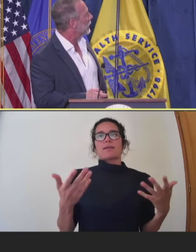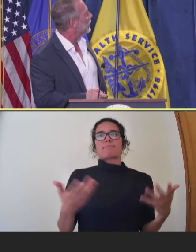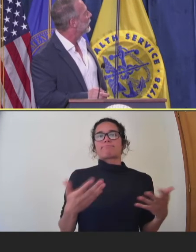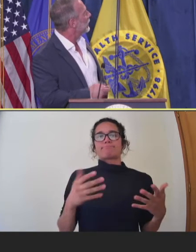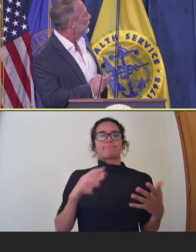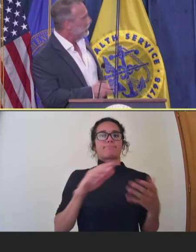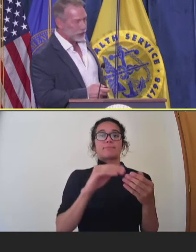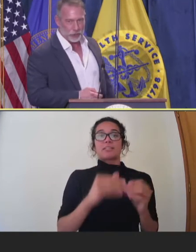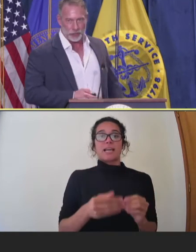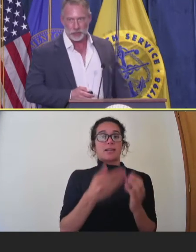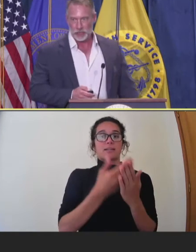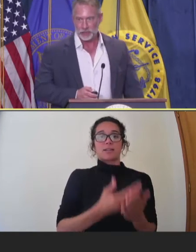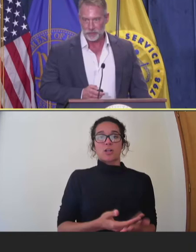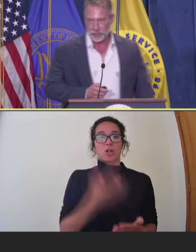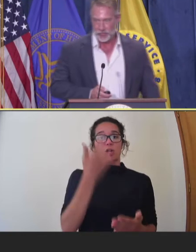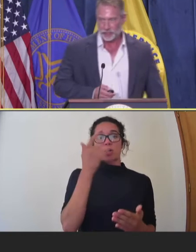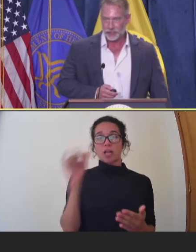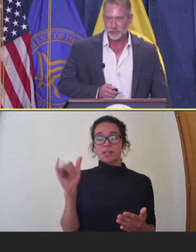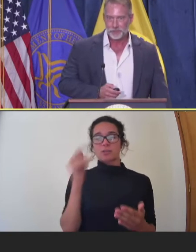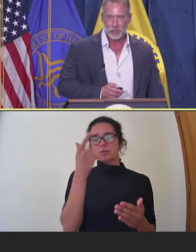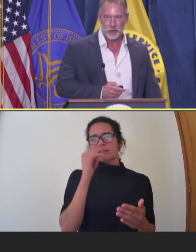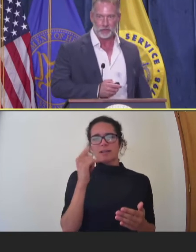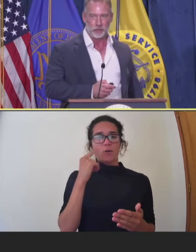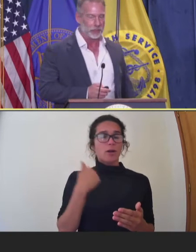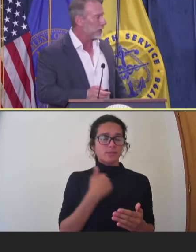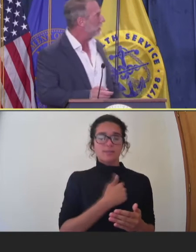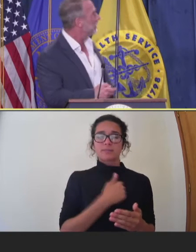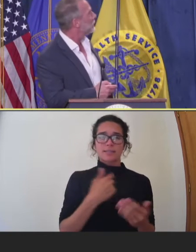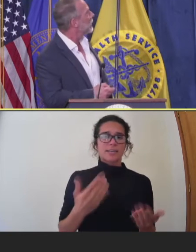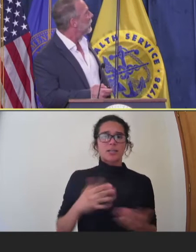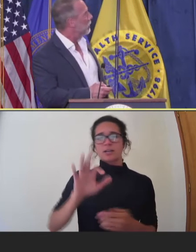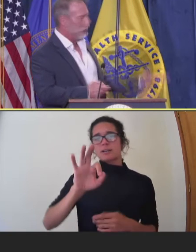like. This is what it looked like for us here in Fulton County -- or